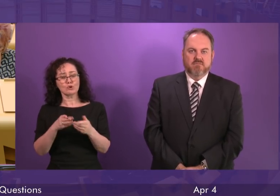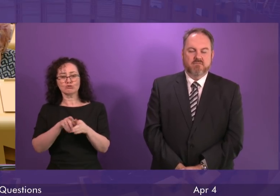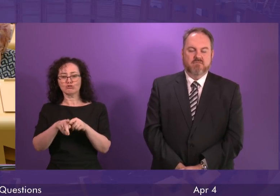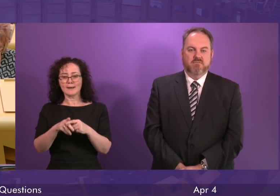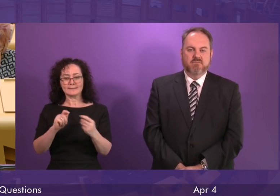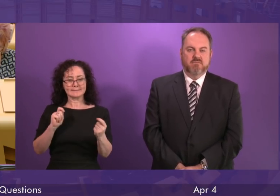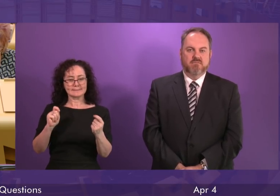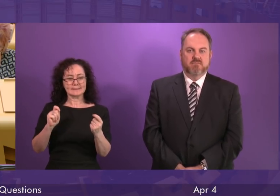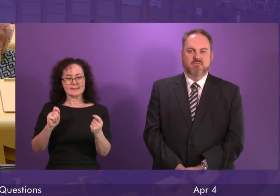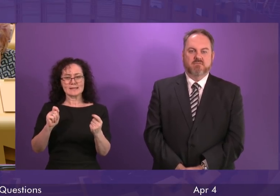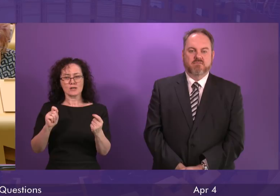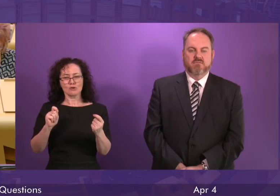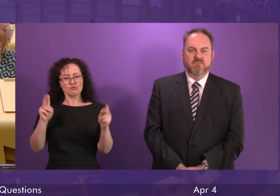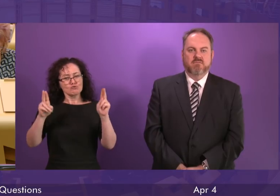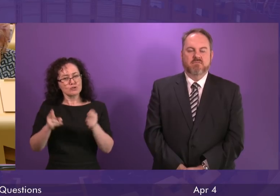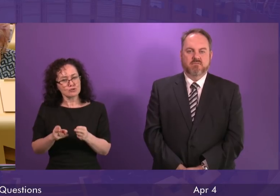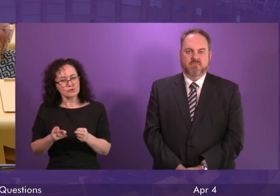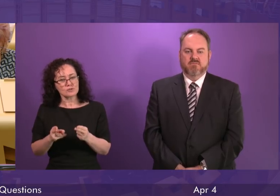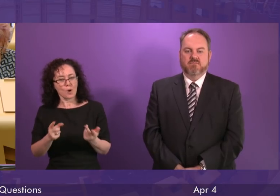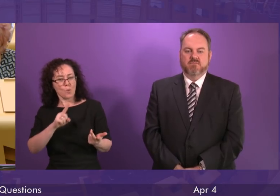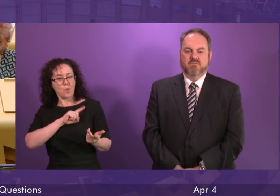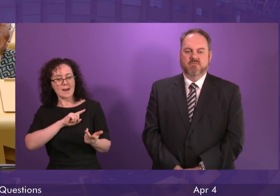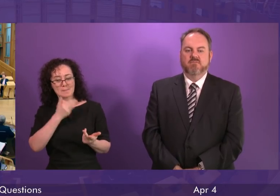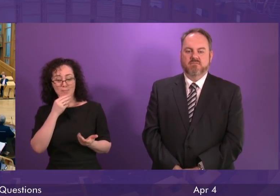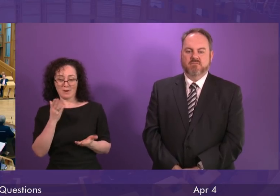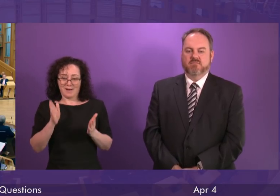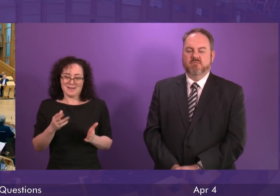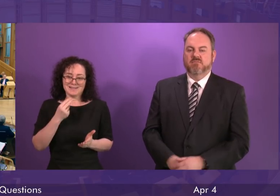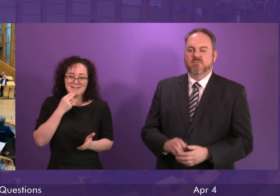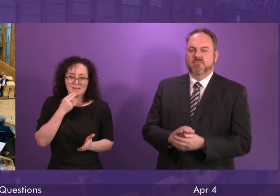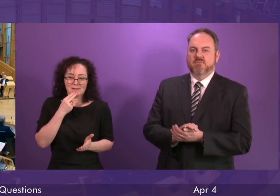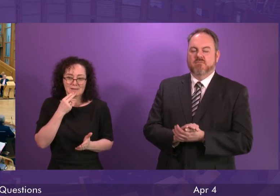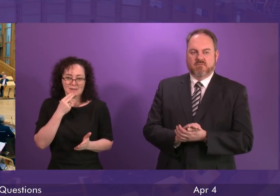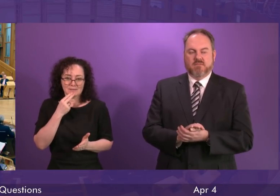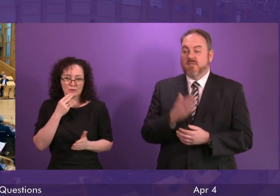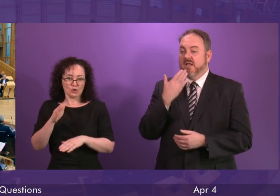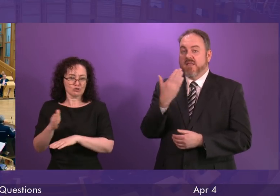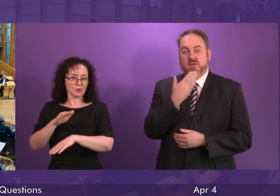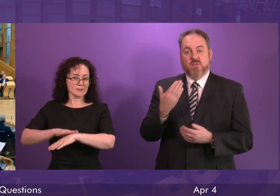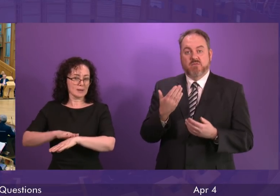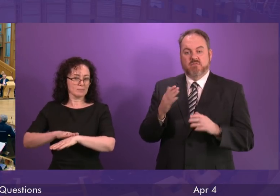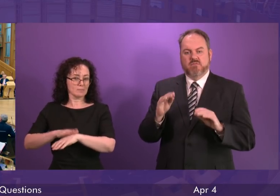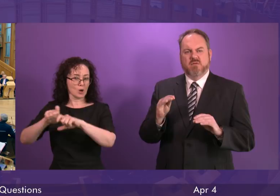circumstances in which people have to go into temporary accommodation in the first place. The Presiding Officer: That concludes First Minister’s questions.